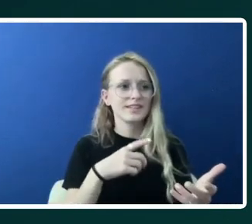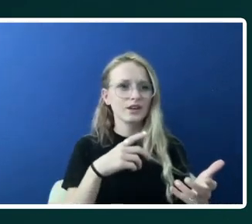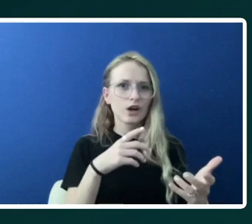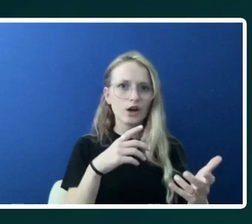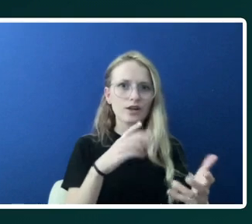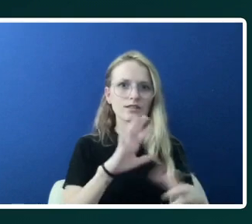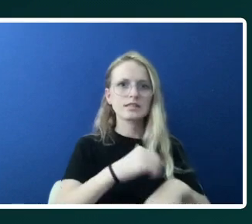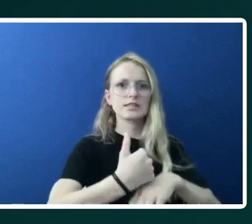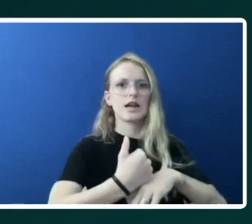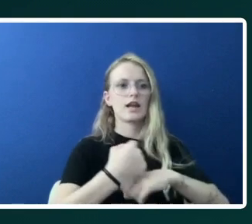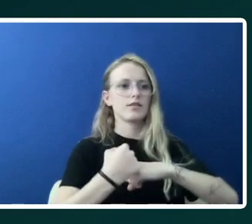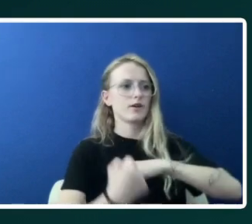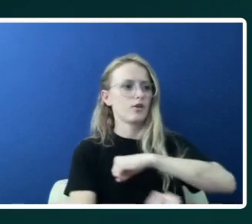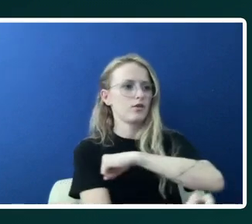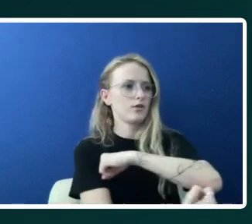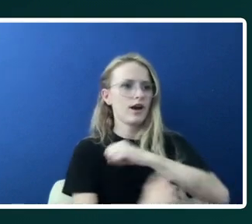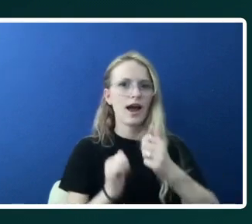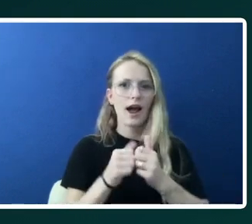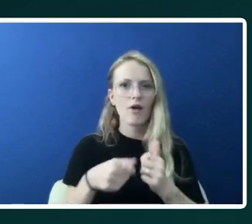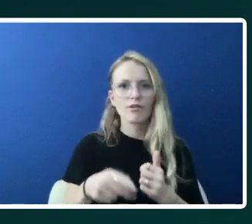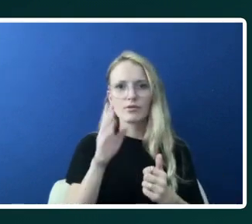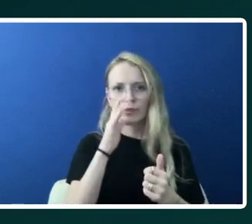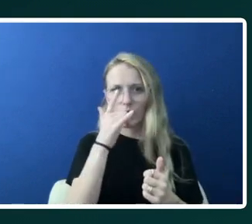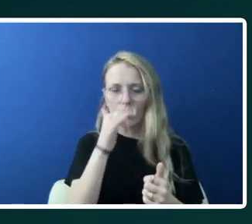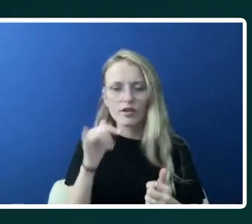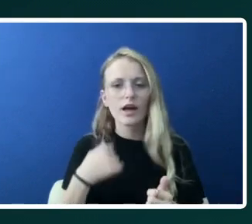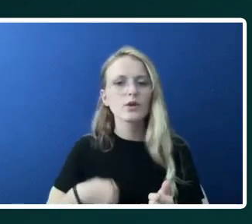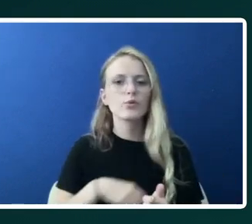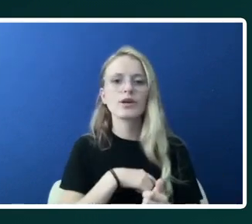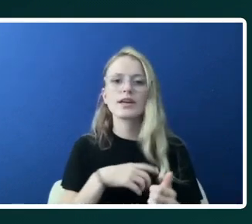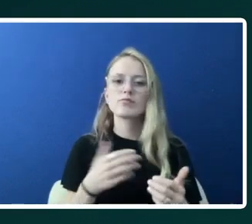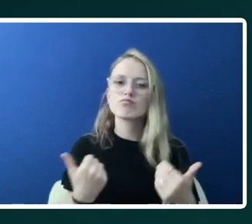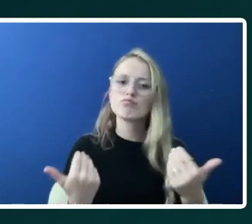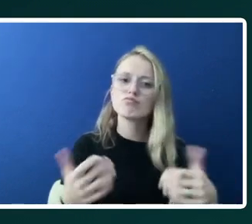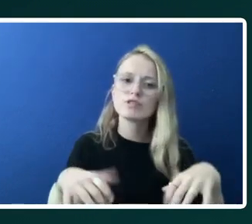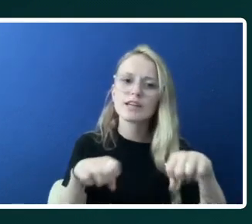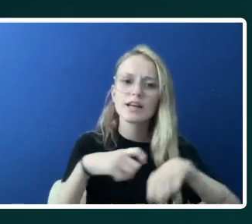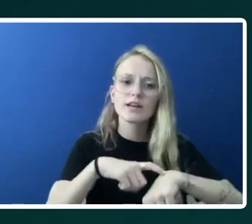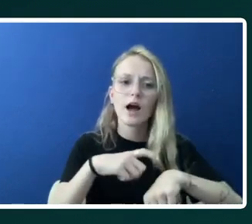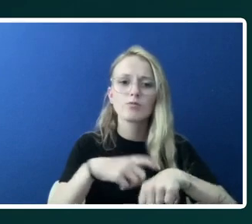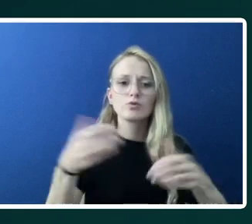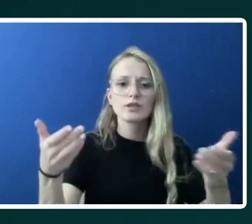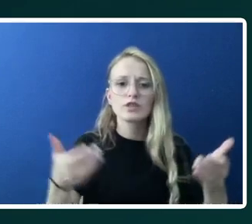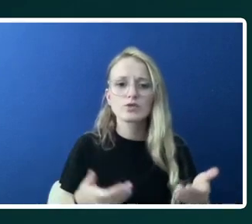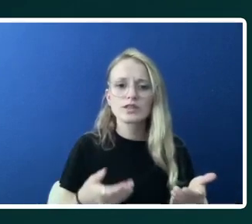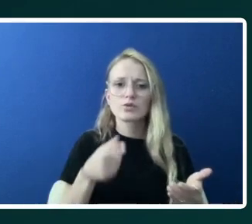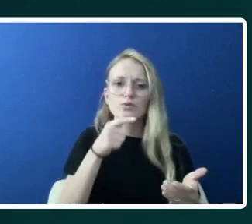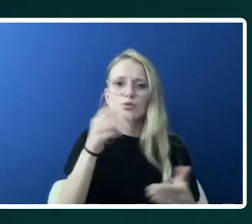time we'll spend together. We take some time to introduce the facilitators, participants,